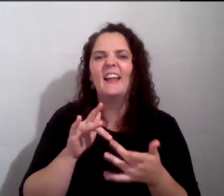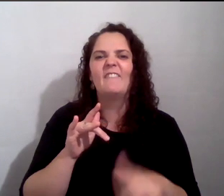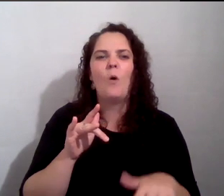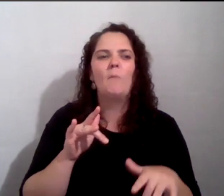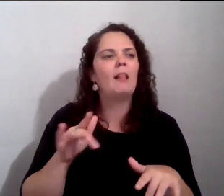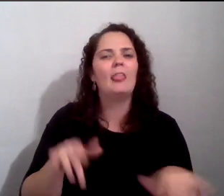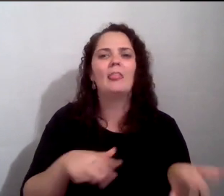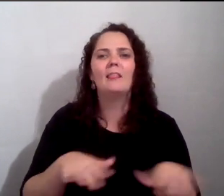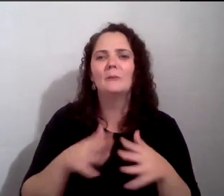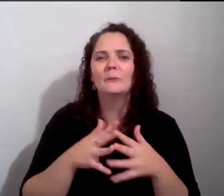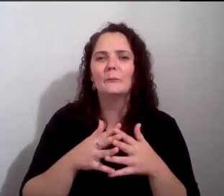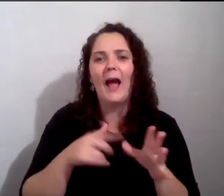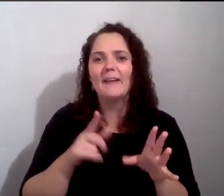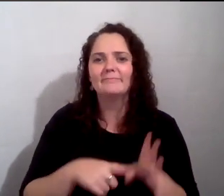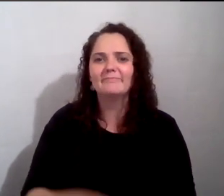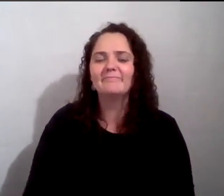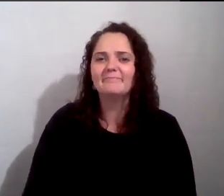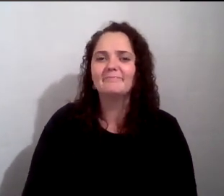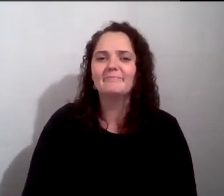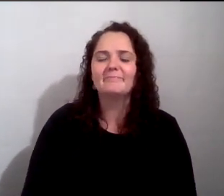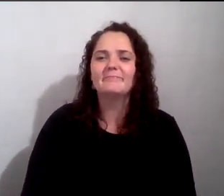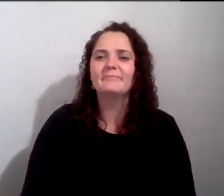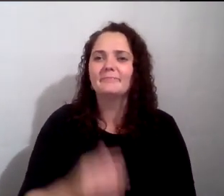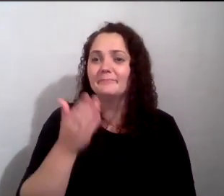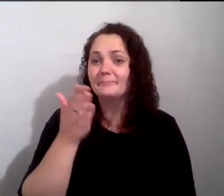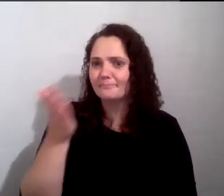formal way. Yeah I mean so for everybody